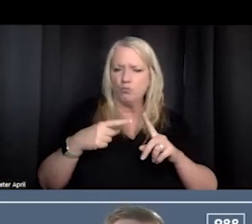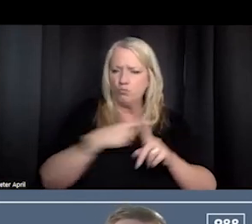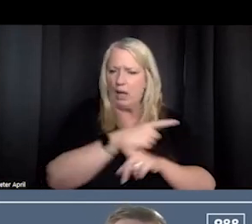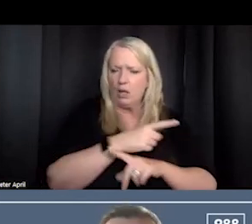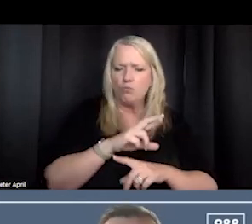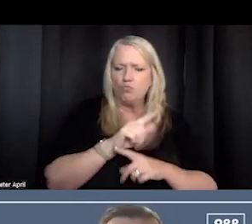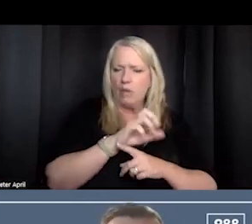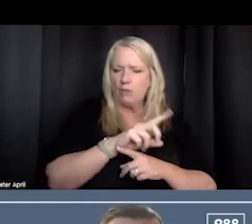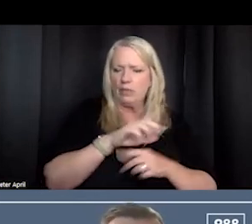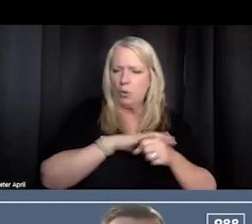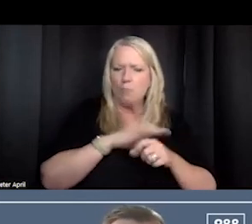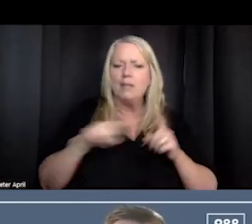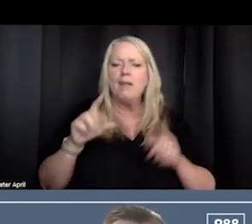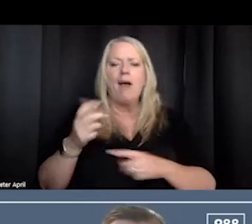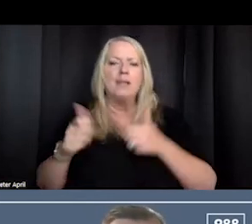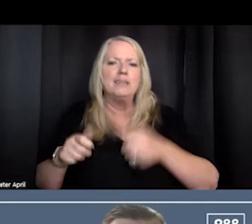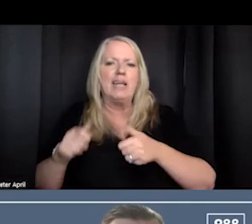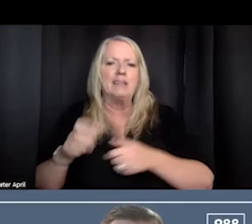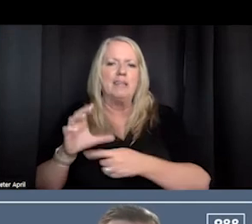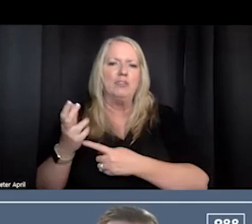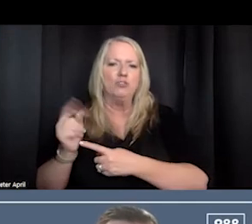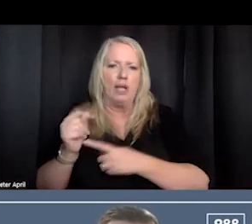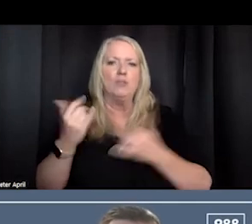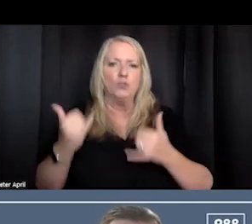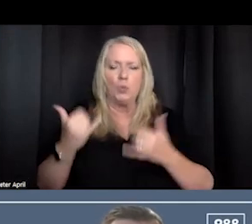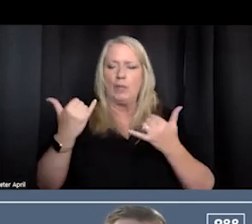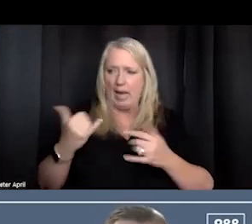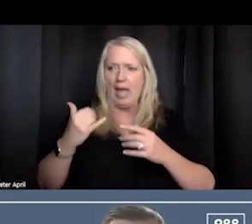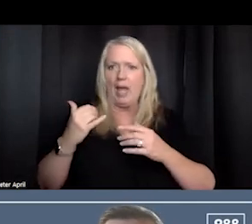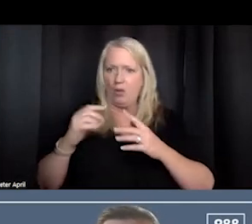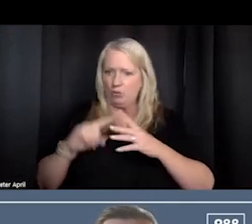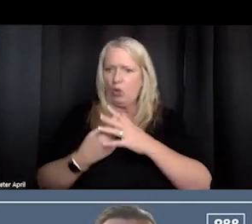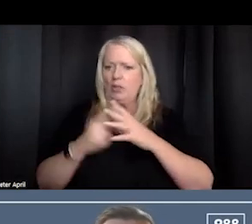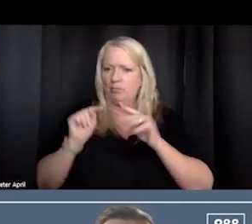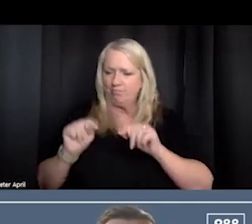NOT TEXT AND CHAT. SO THERE IS MOVEMENT IN THAT DIRECTION. WITH A RECENT PILOT. AND,